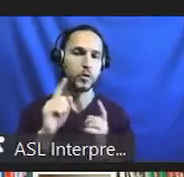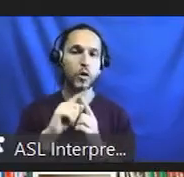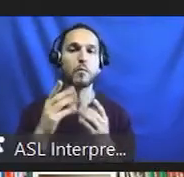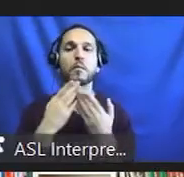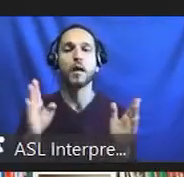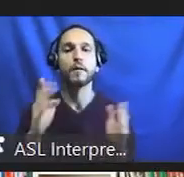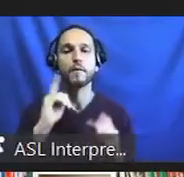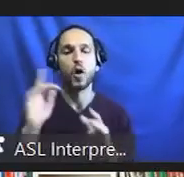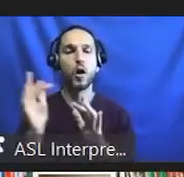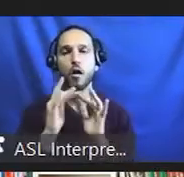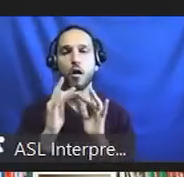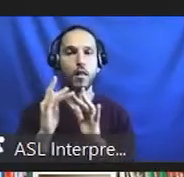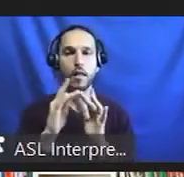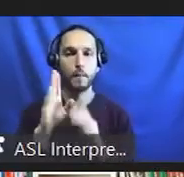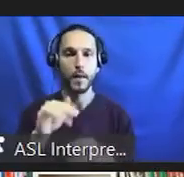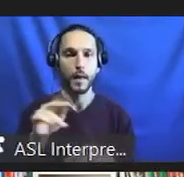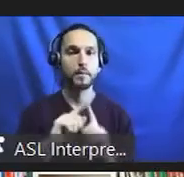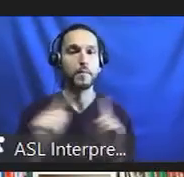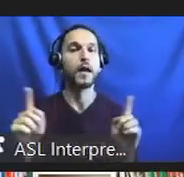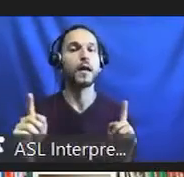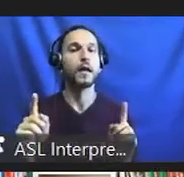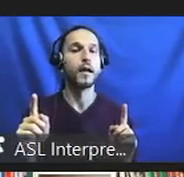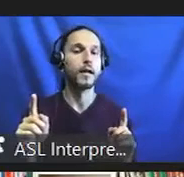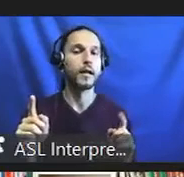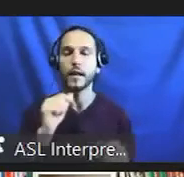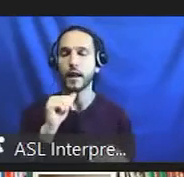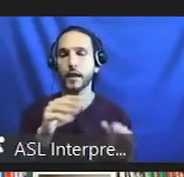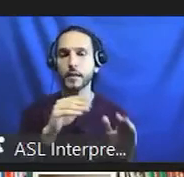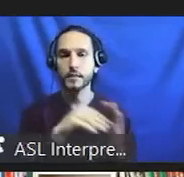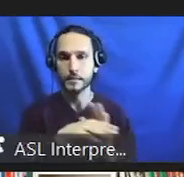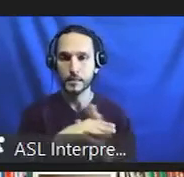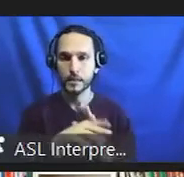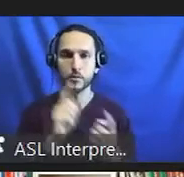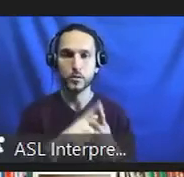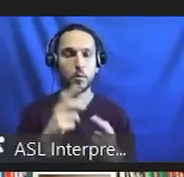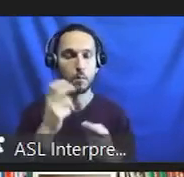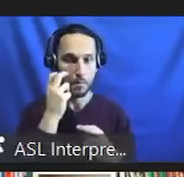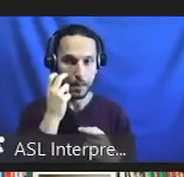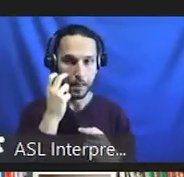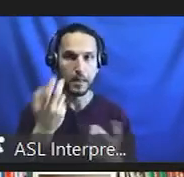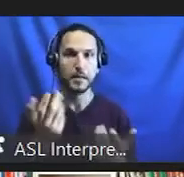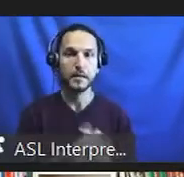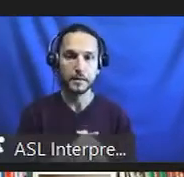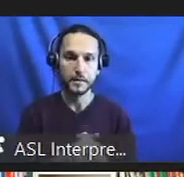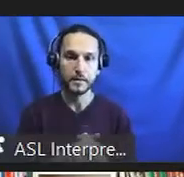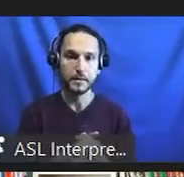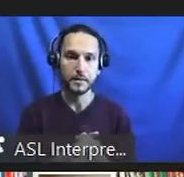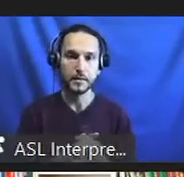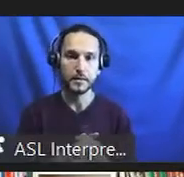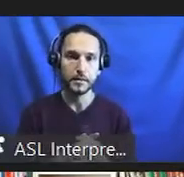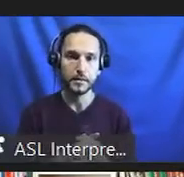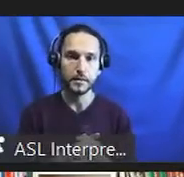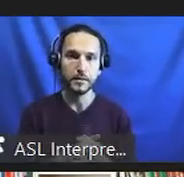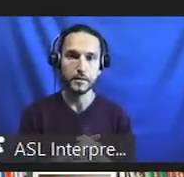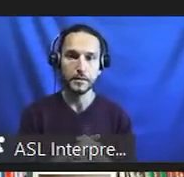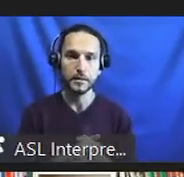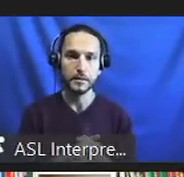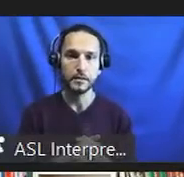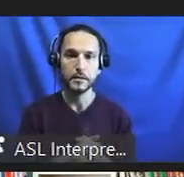to do online banking, but the online banking is not accessible to the blind--